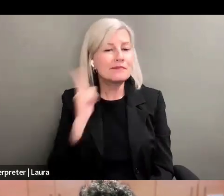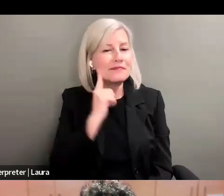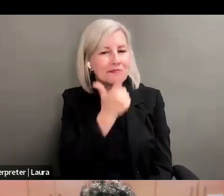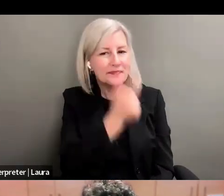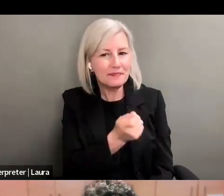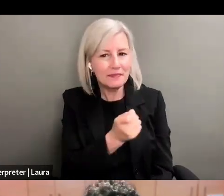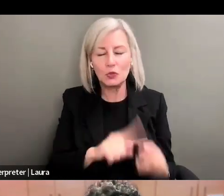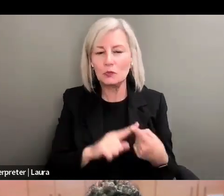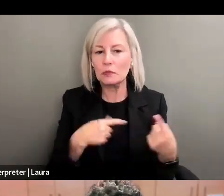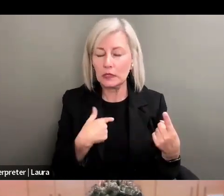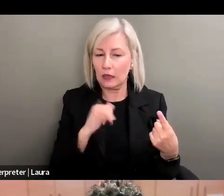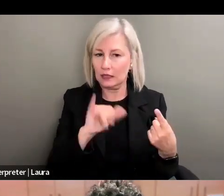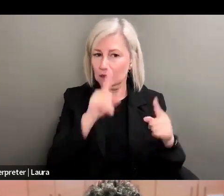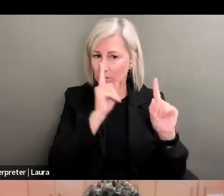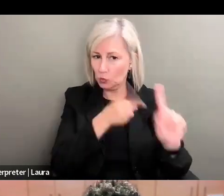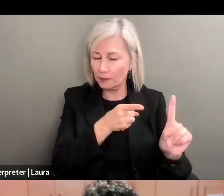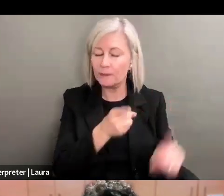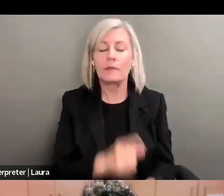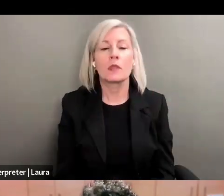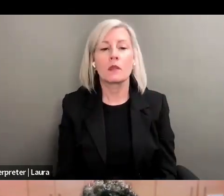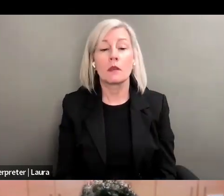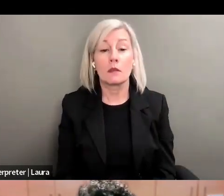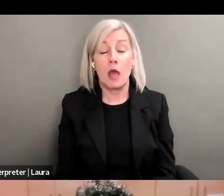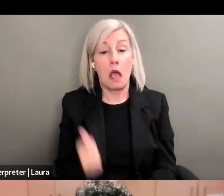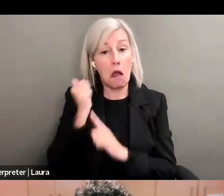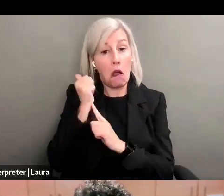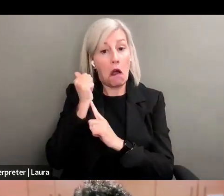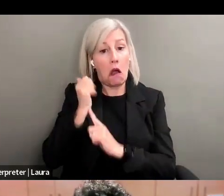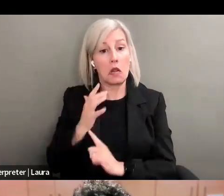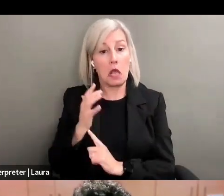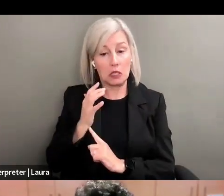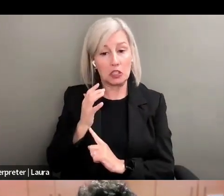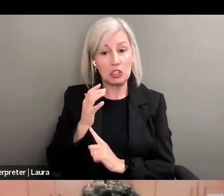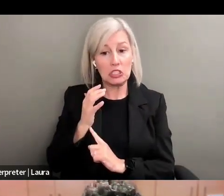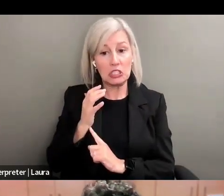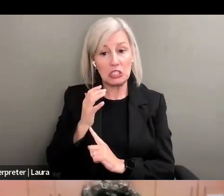this point that you know that audiologist is actually funny enough not included in